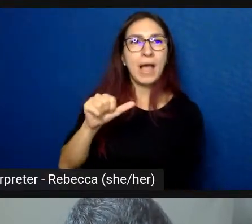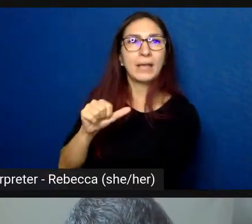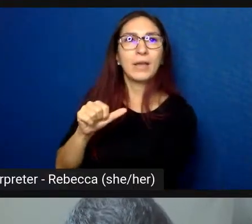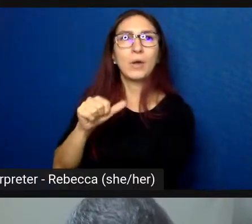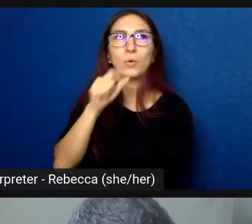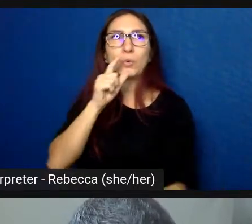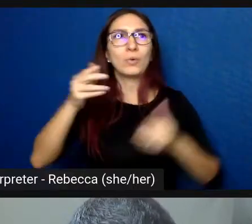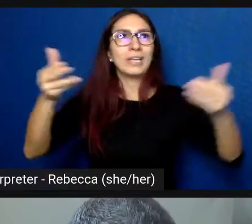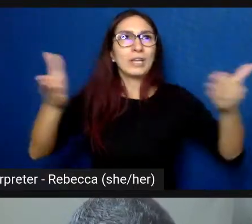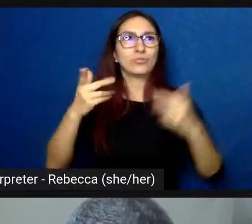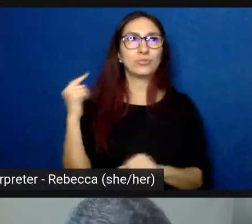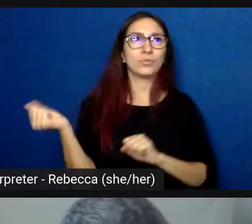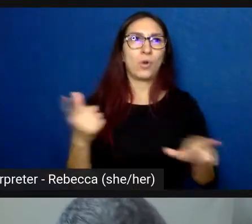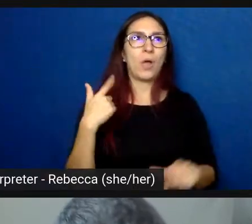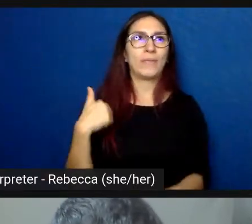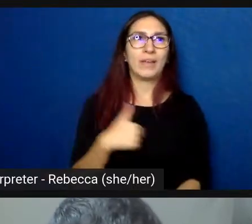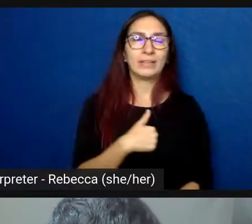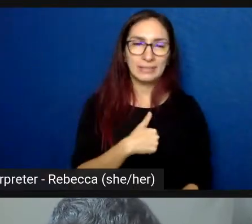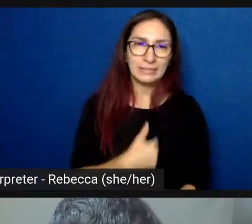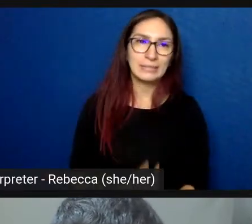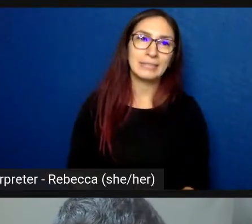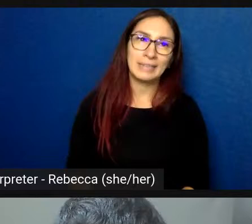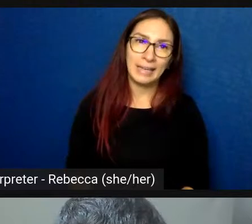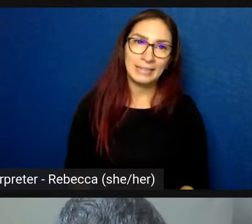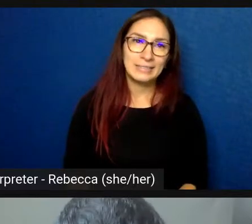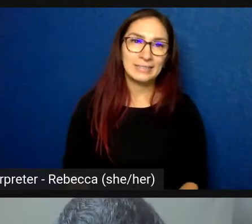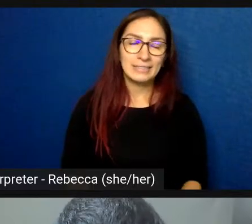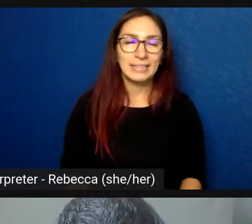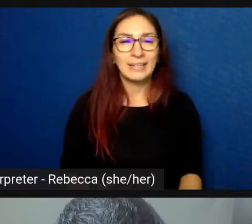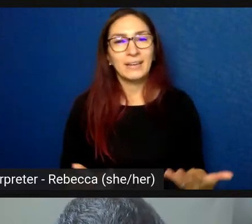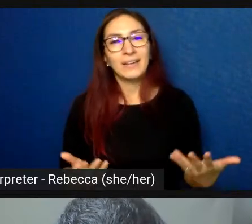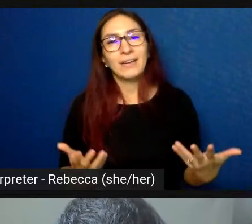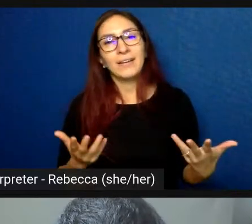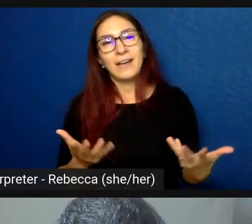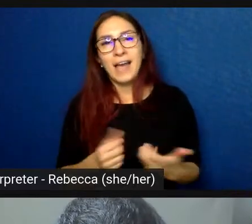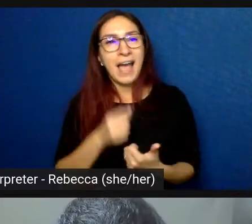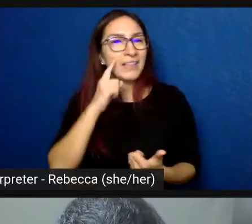Anne Bolelett: I am grateful that you are with us today and grateful to Mya who introduced us all.